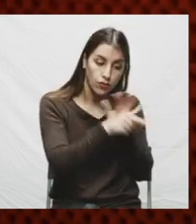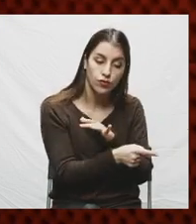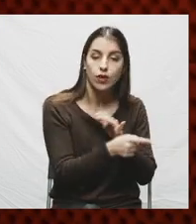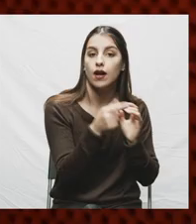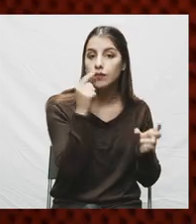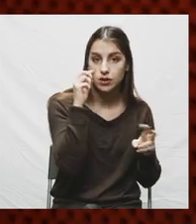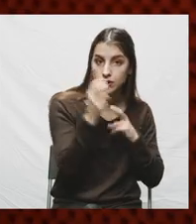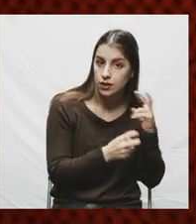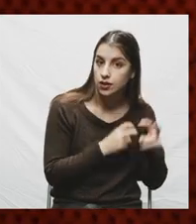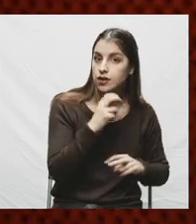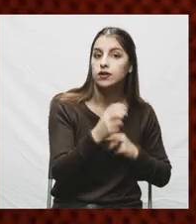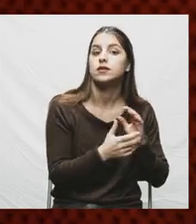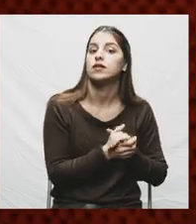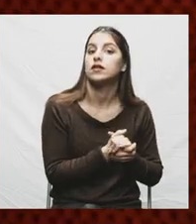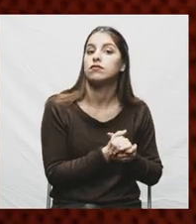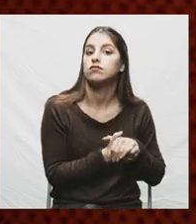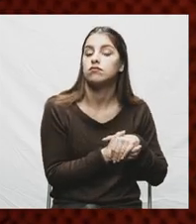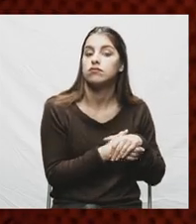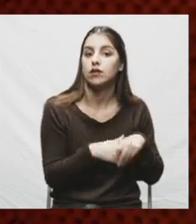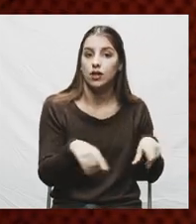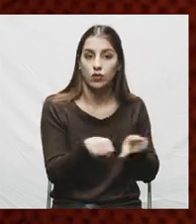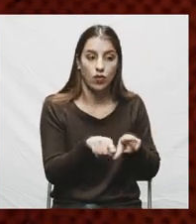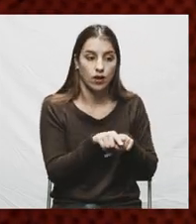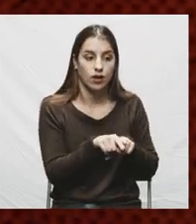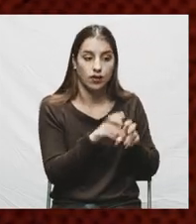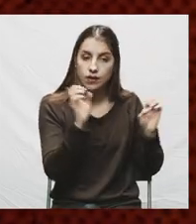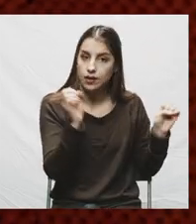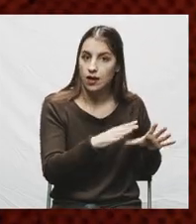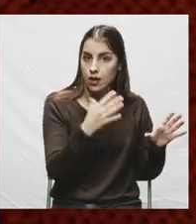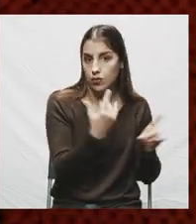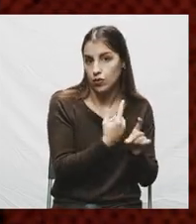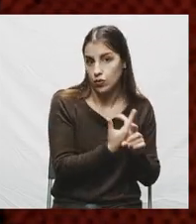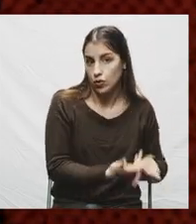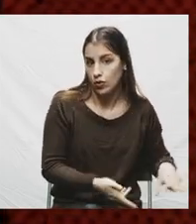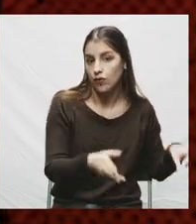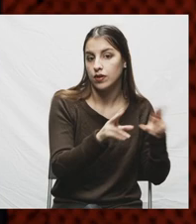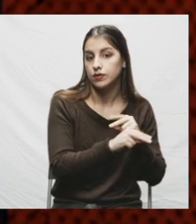of deepening your research, some kind of experimental session, almost without any aim, right?